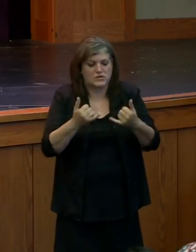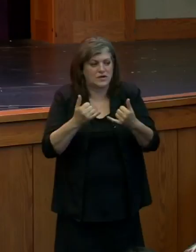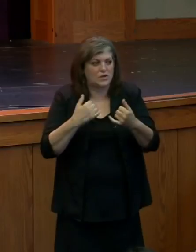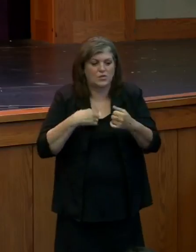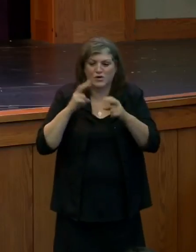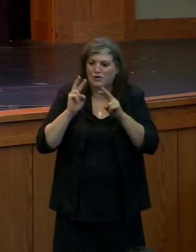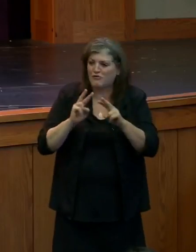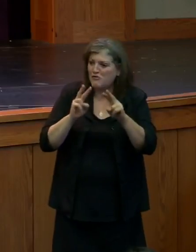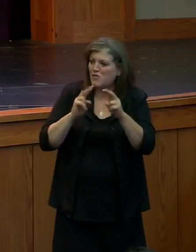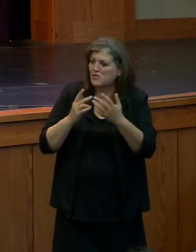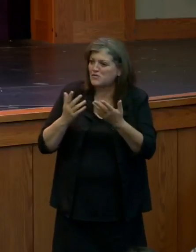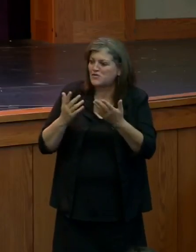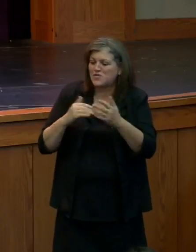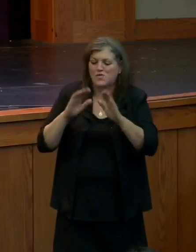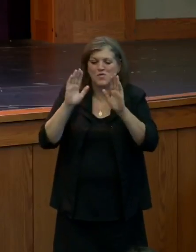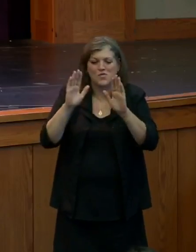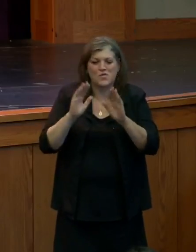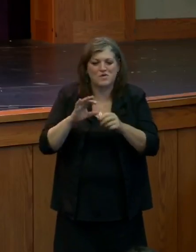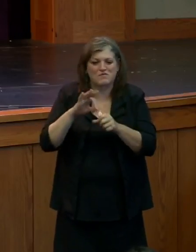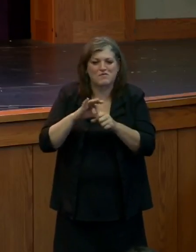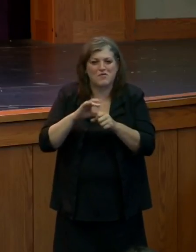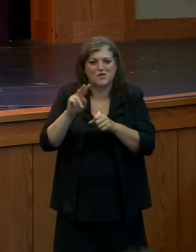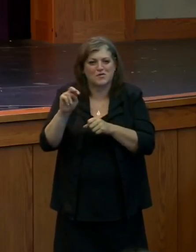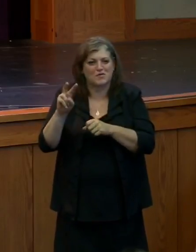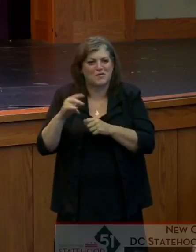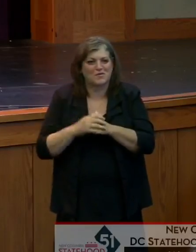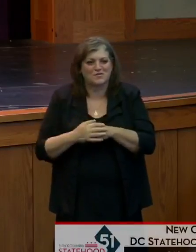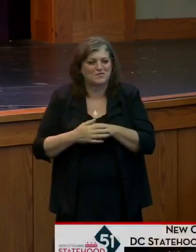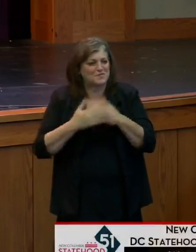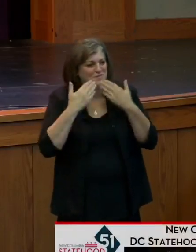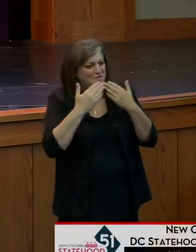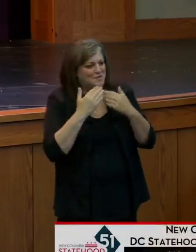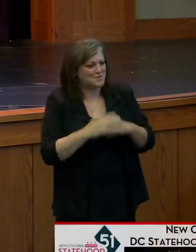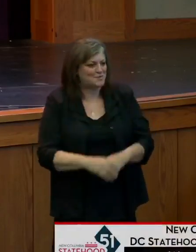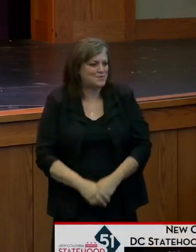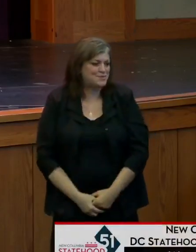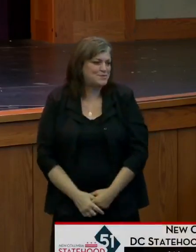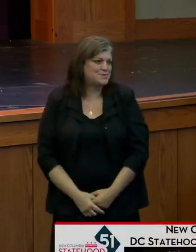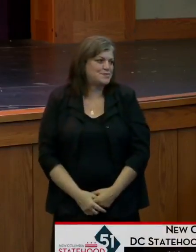LOOK FORWARD TO A WONDERFUL VOTE IN NOVEMBER. THANK YOU, MISS HART.